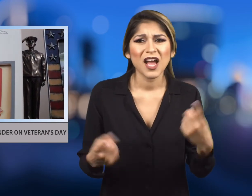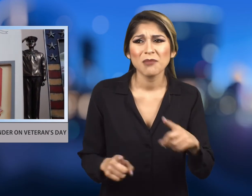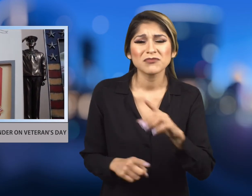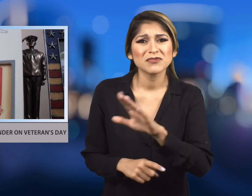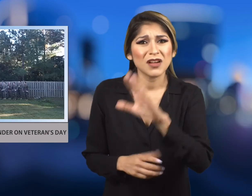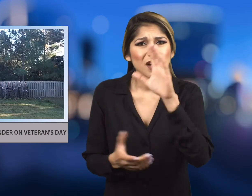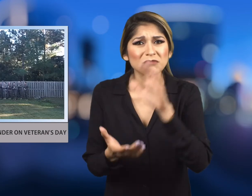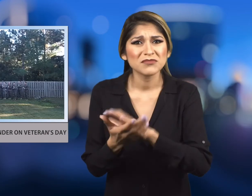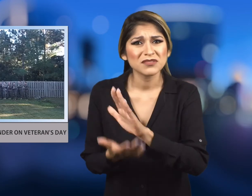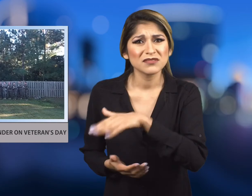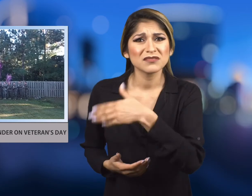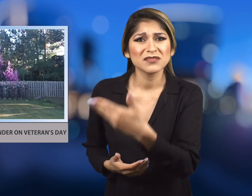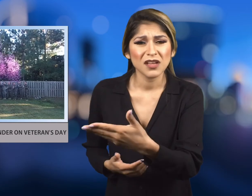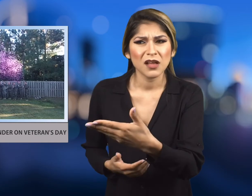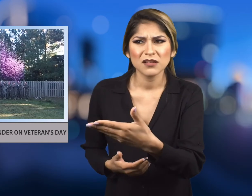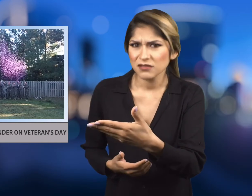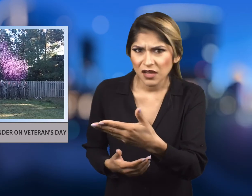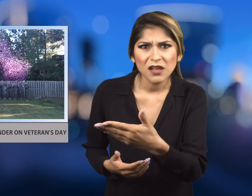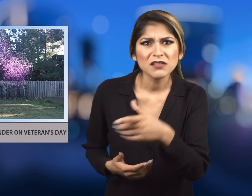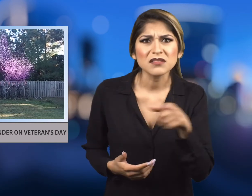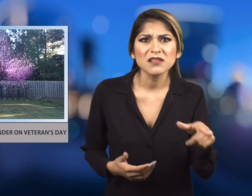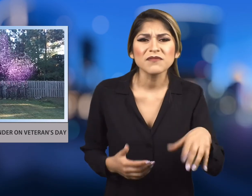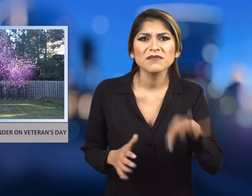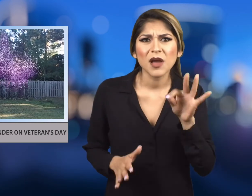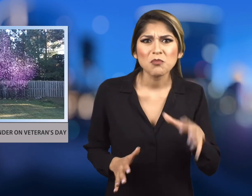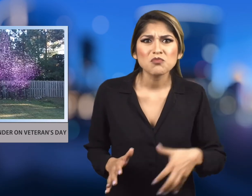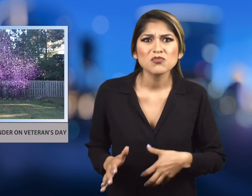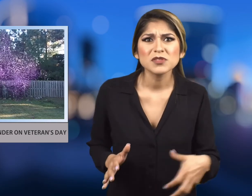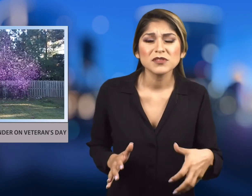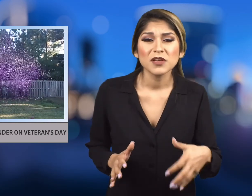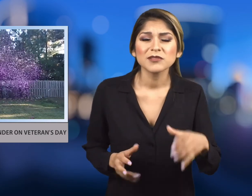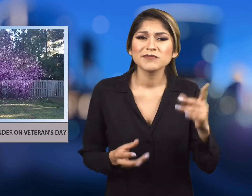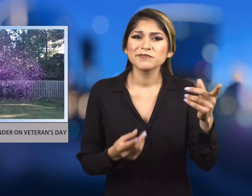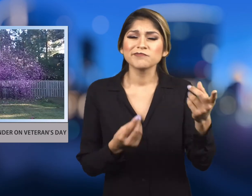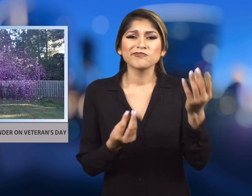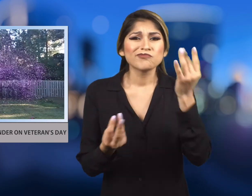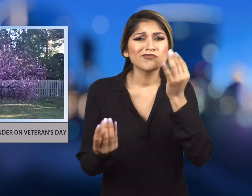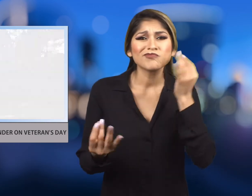but it wasn't until after her husband died Lohrey found out she was expecting.